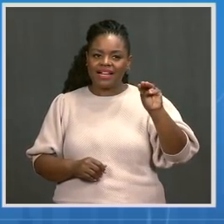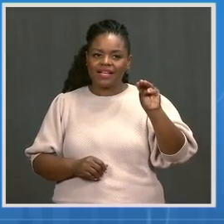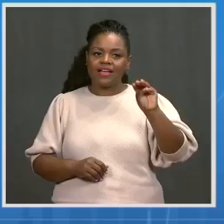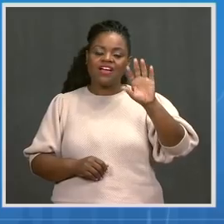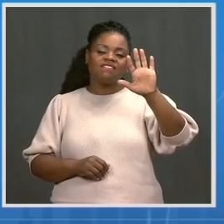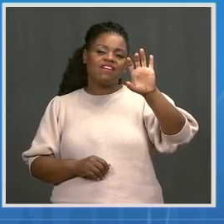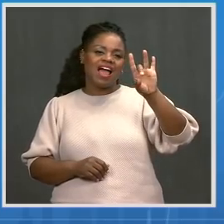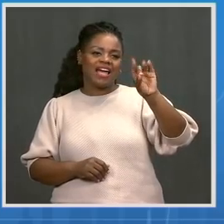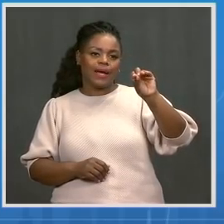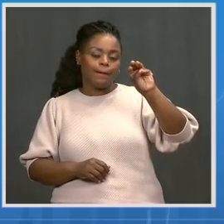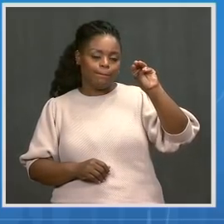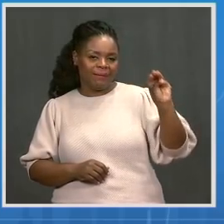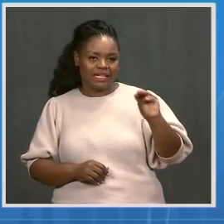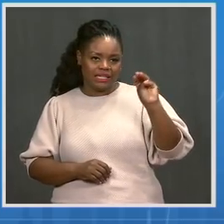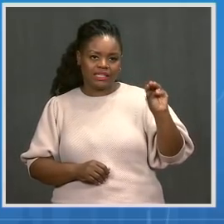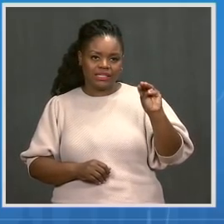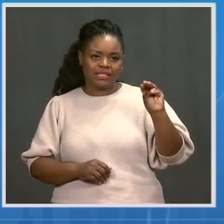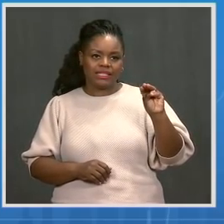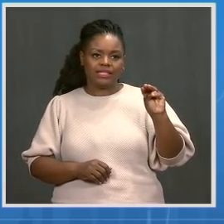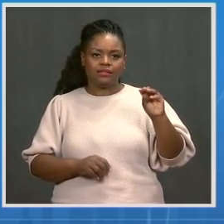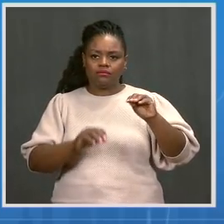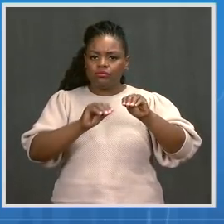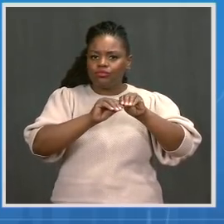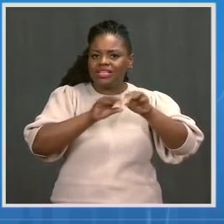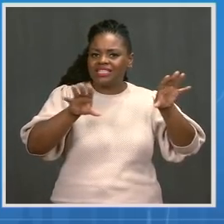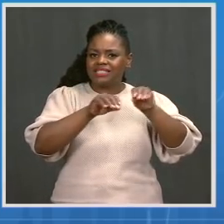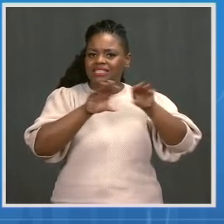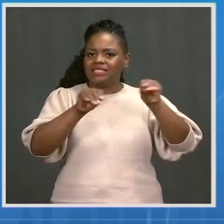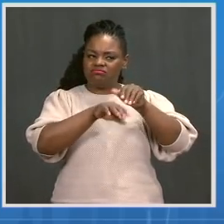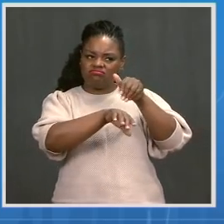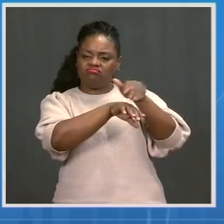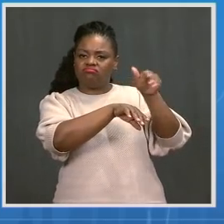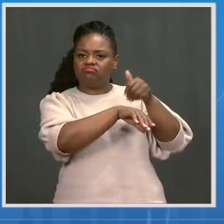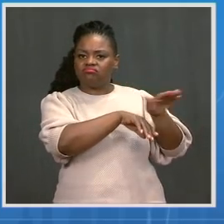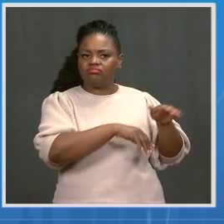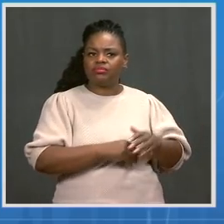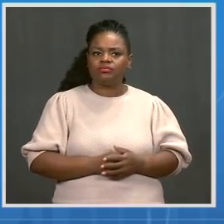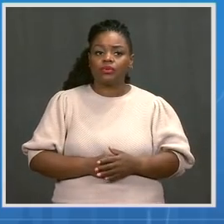and we expect to continue to commit more and more to the world over the summer months